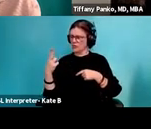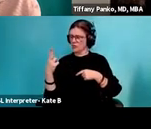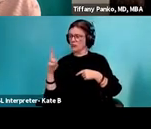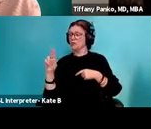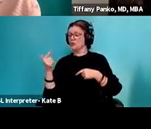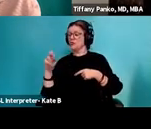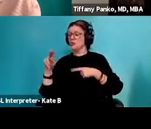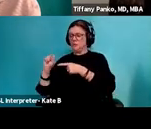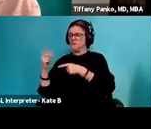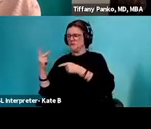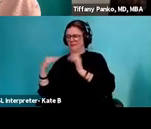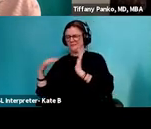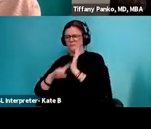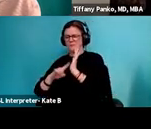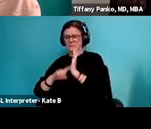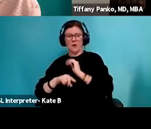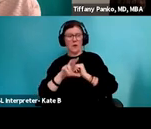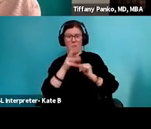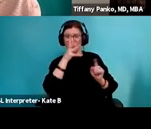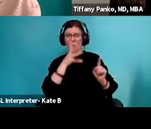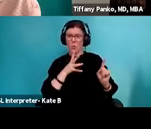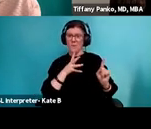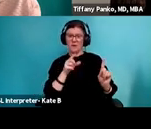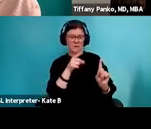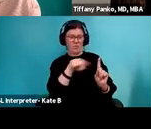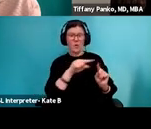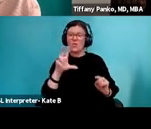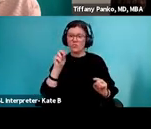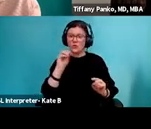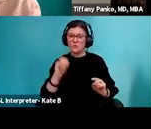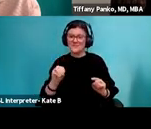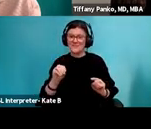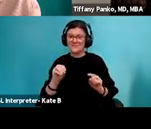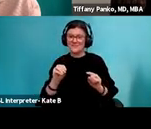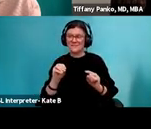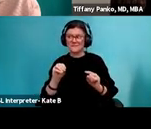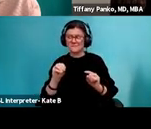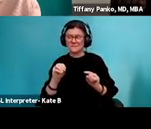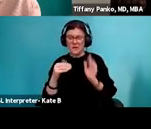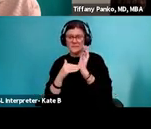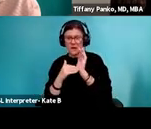we heard this yesterday, were told largely by their pediatricians or if they sought adolescents